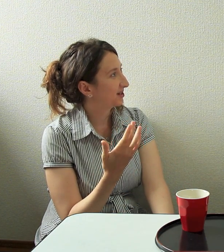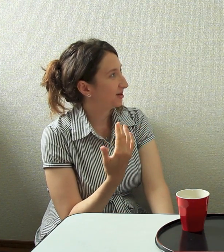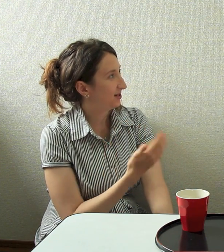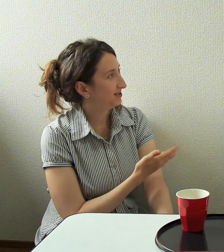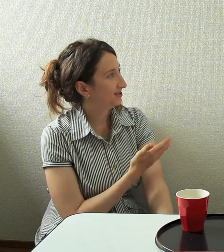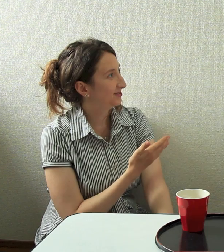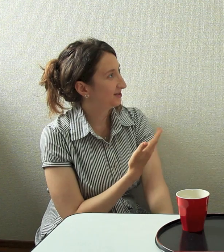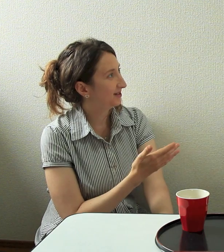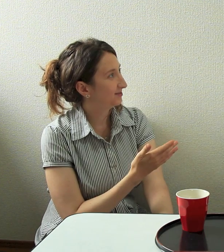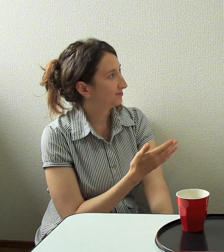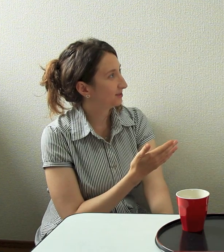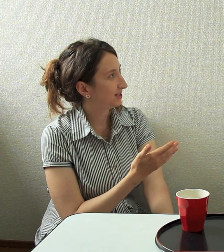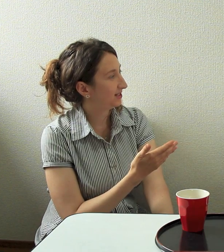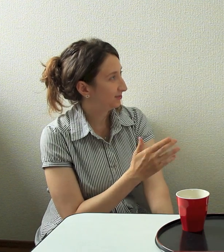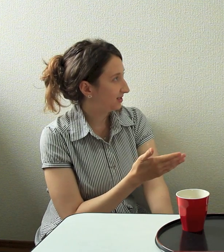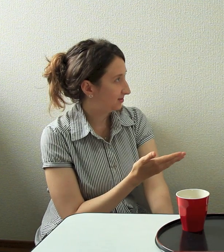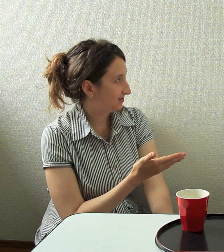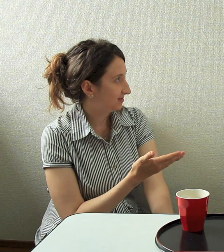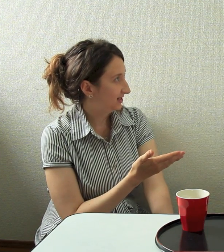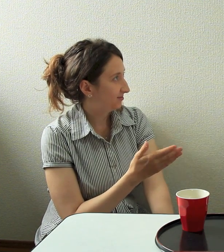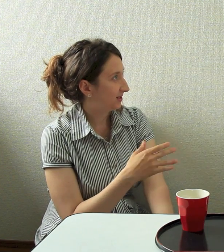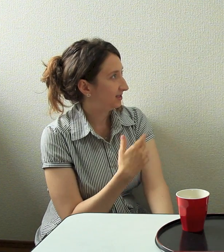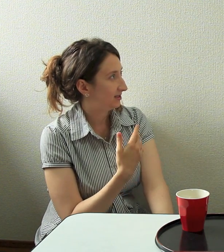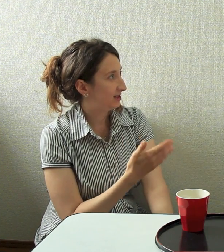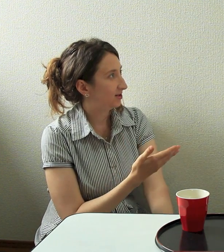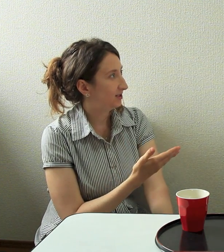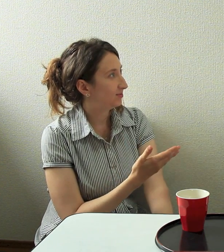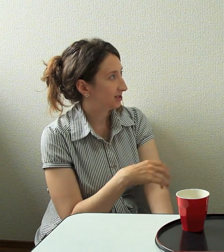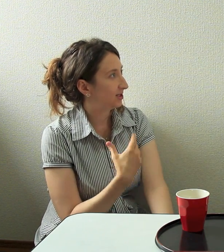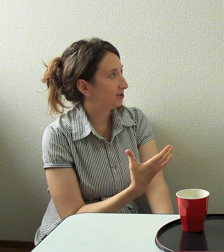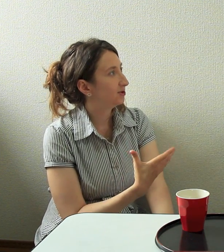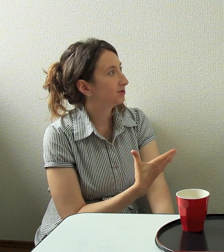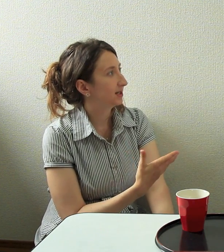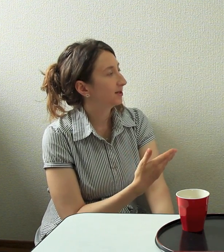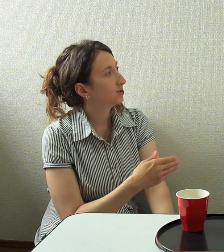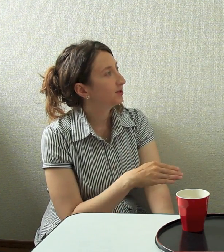You're parents did not speak and could not hear, so you had to use Sign Language with them